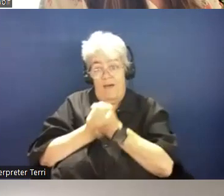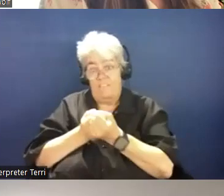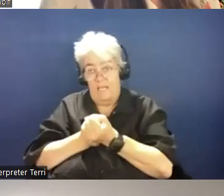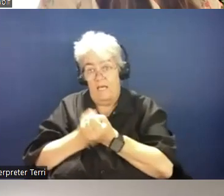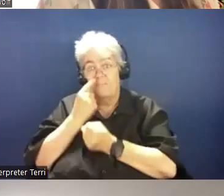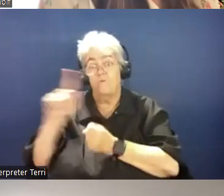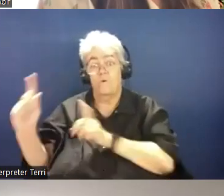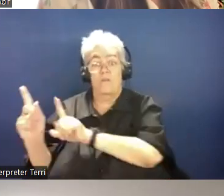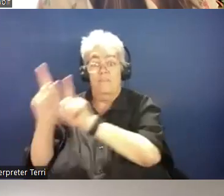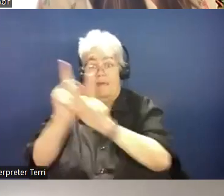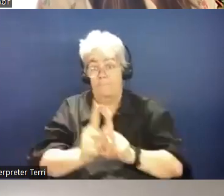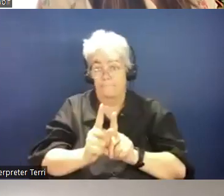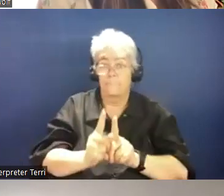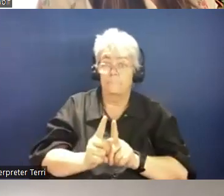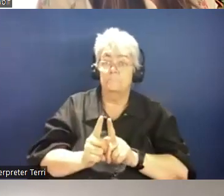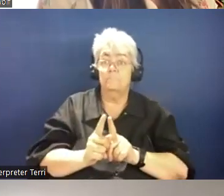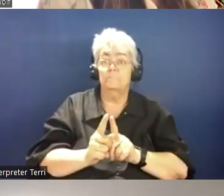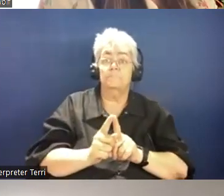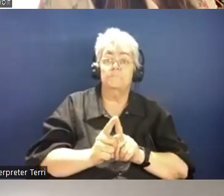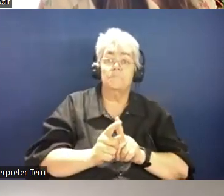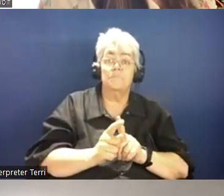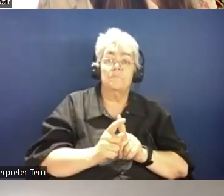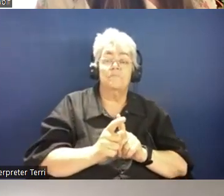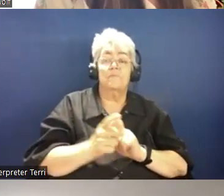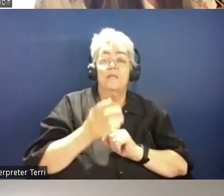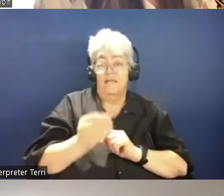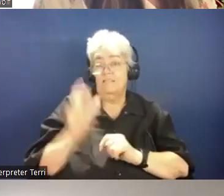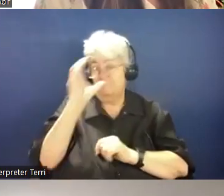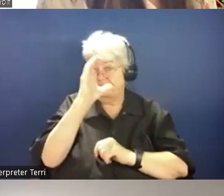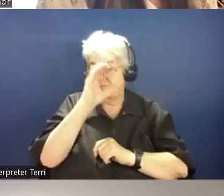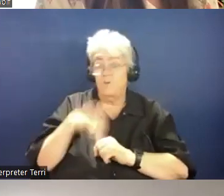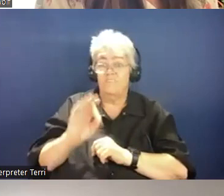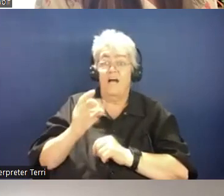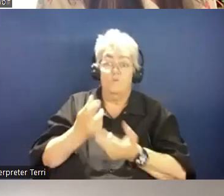in seeking any resources that are necessary to get the health care that they need.